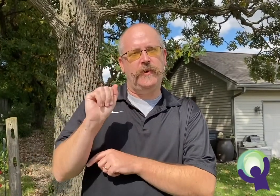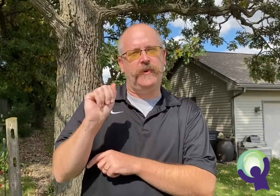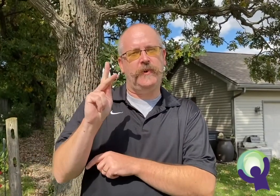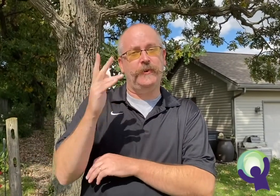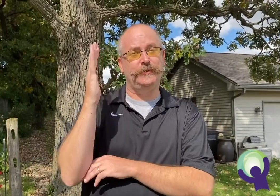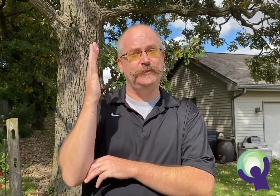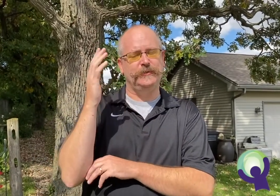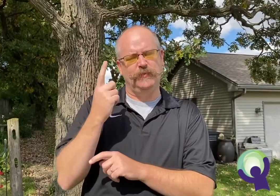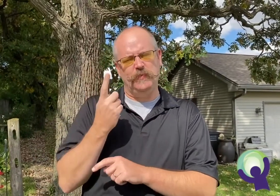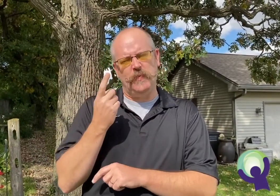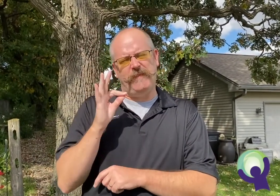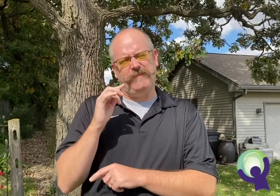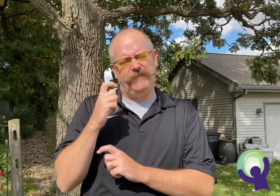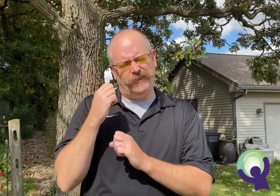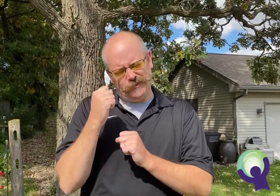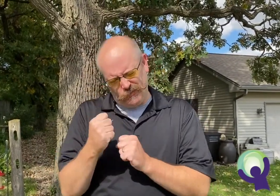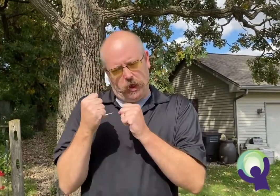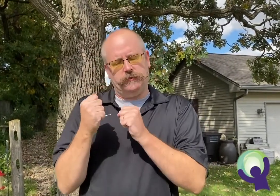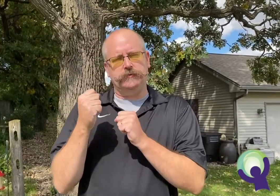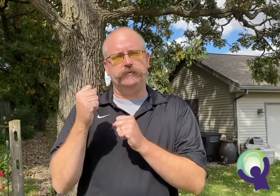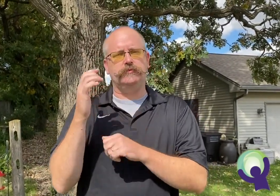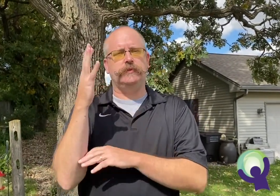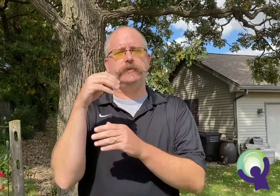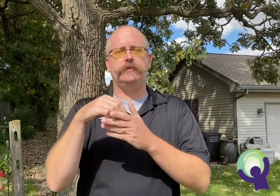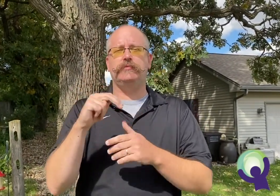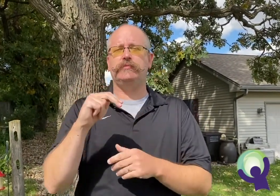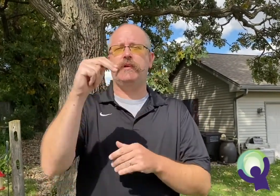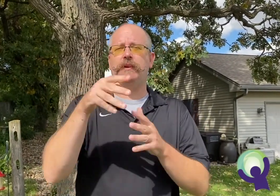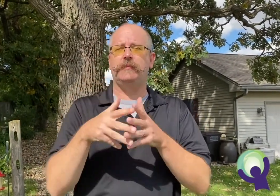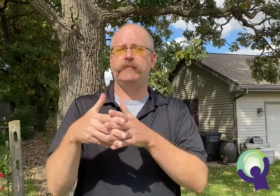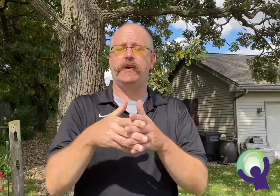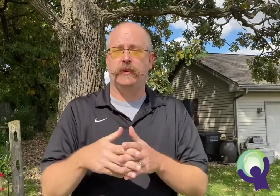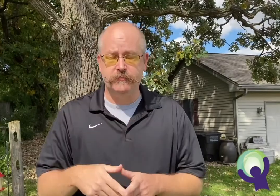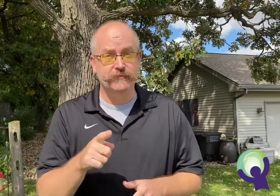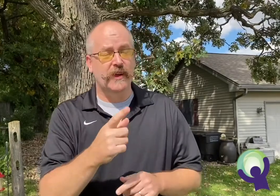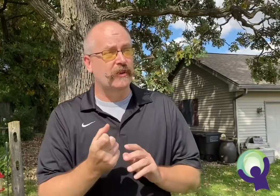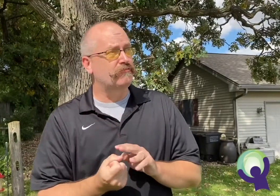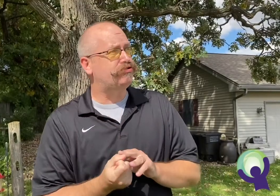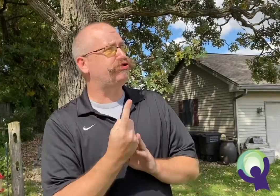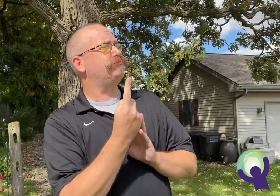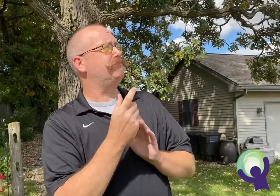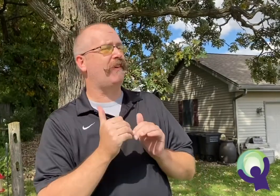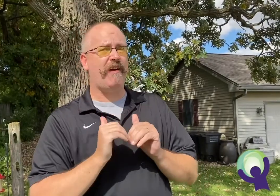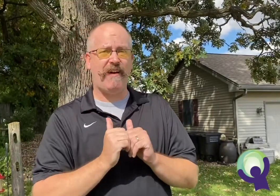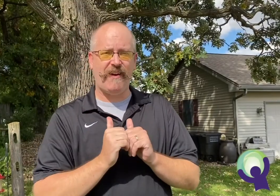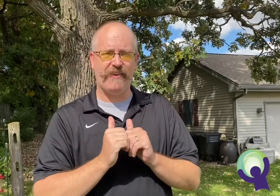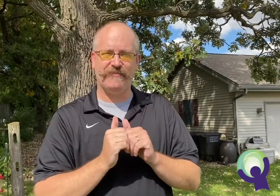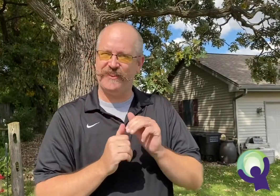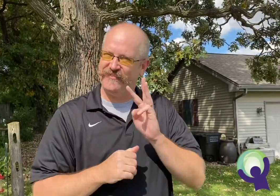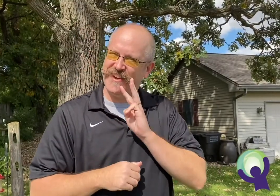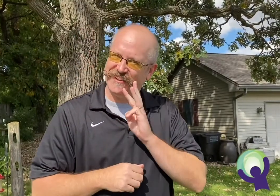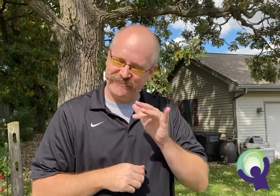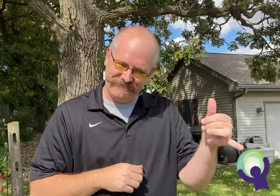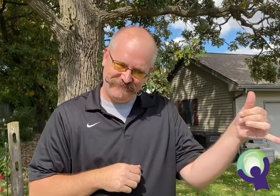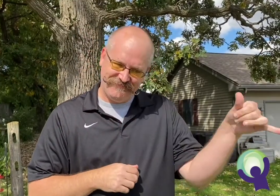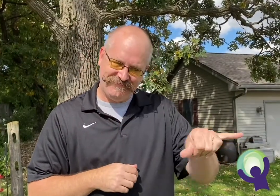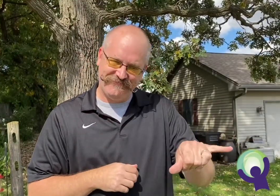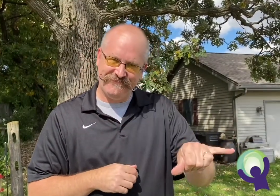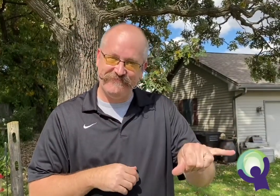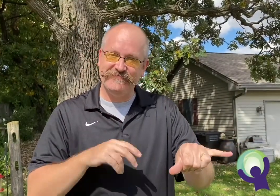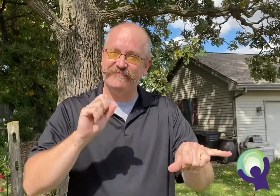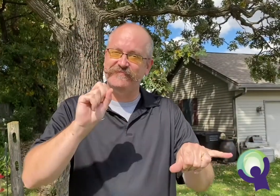An acorn comes from an oak tree, which is one of the strongest trees in North America and they grow